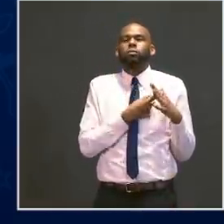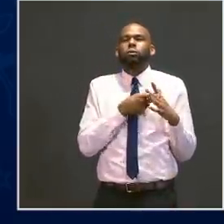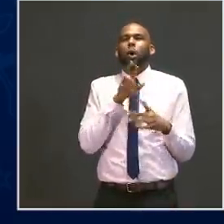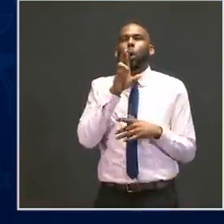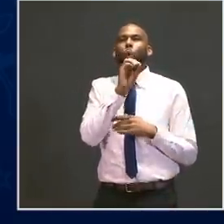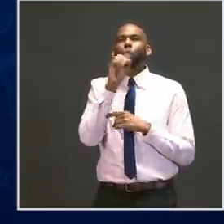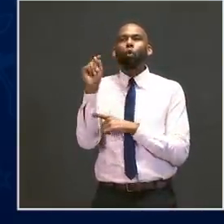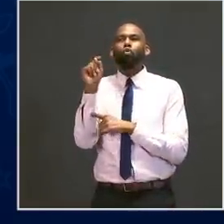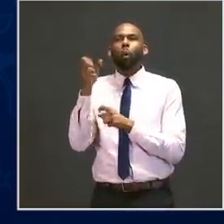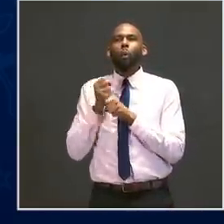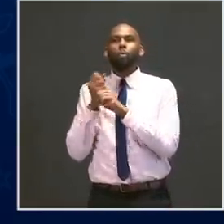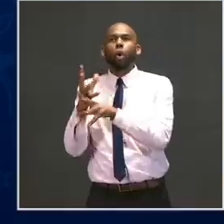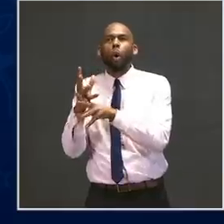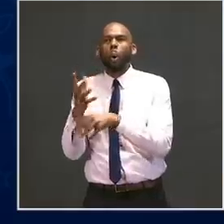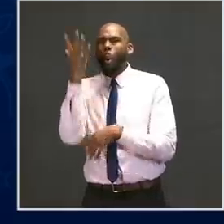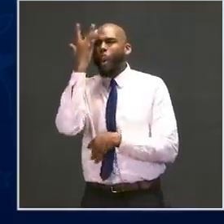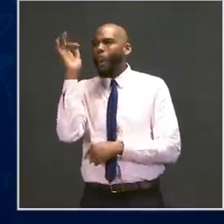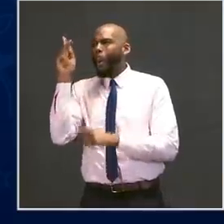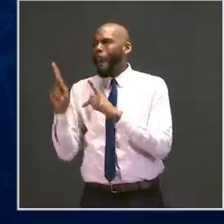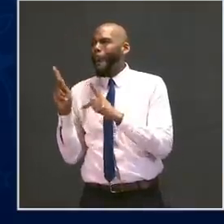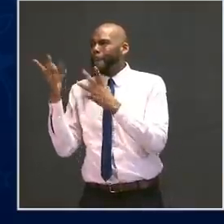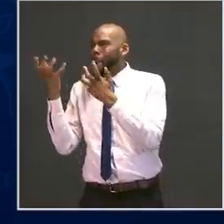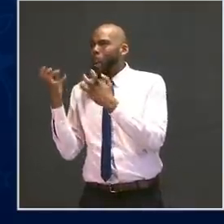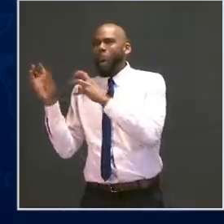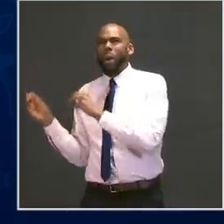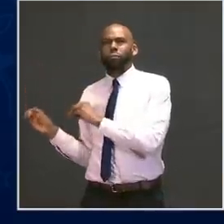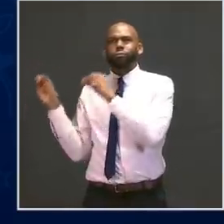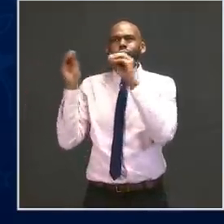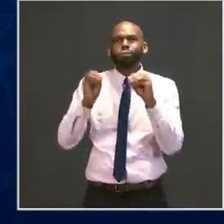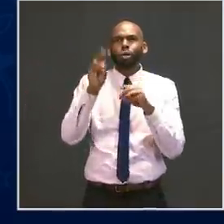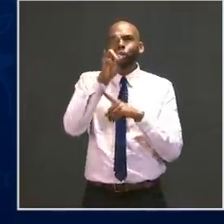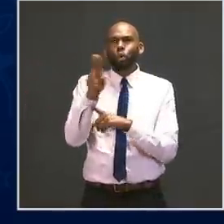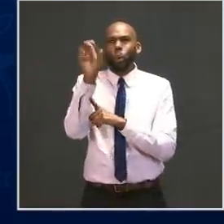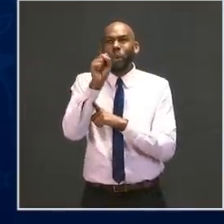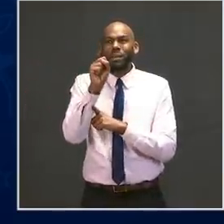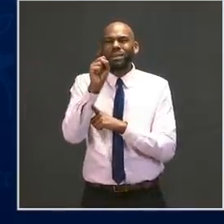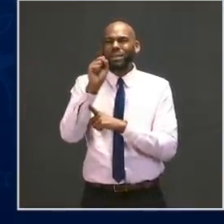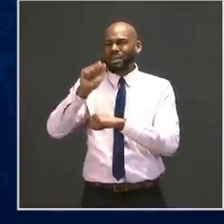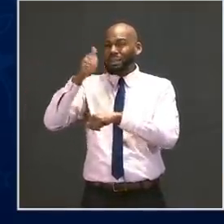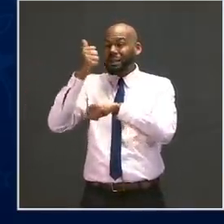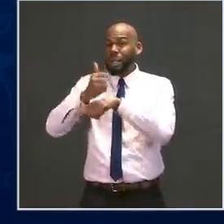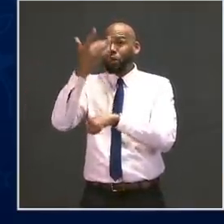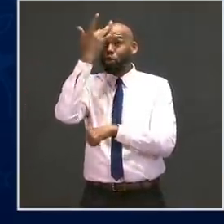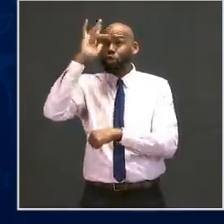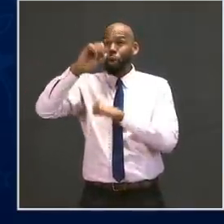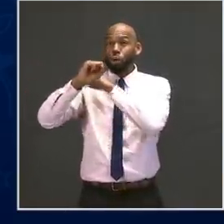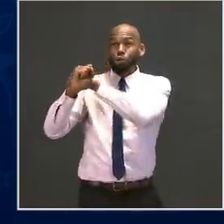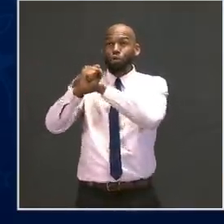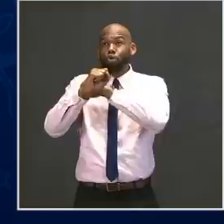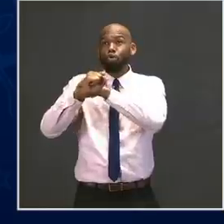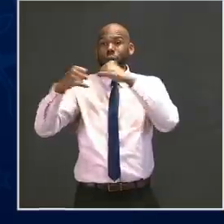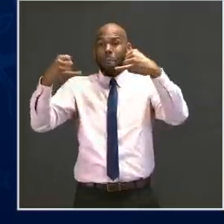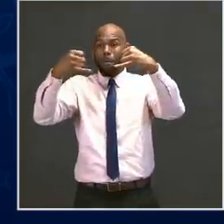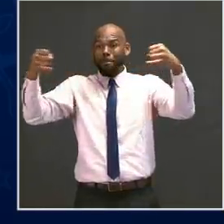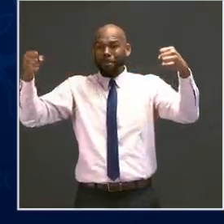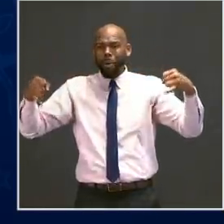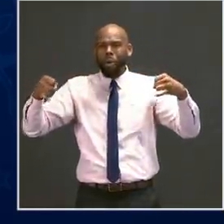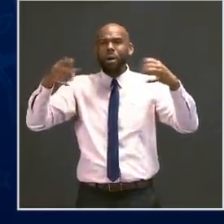to come to the United -- or try to come to the United States; that puts smart security -- funds smart security at the border; that provides a pathway to citizenship.